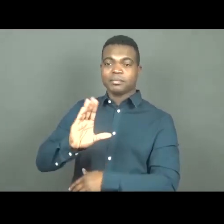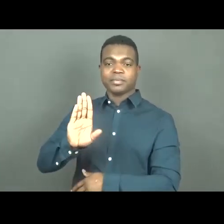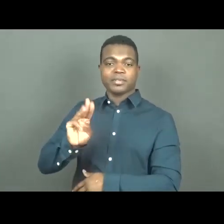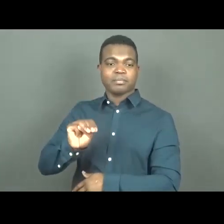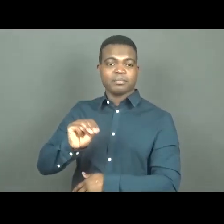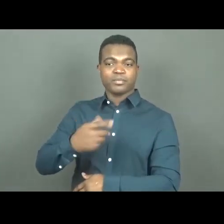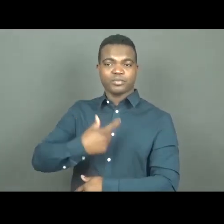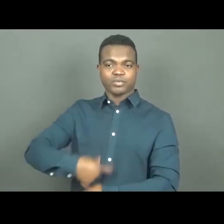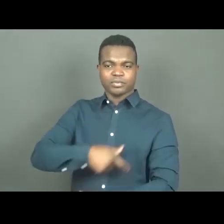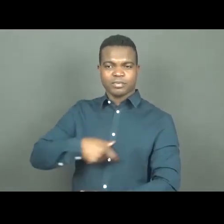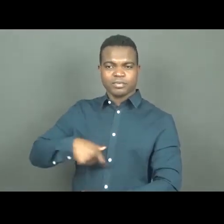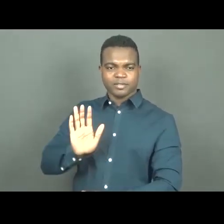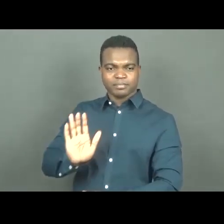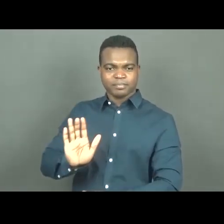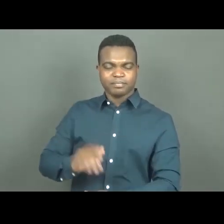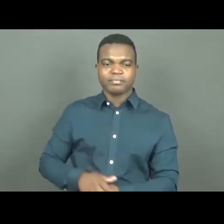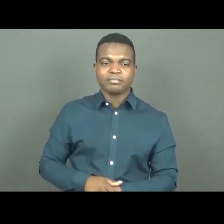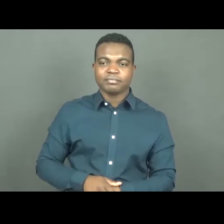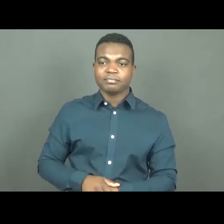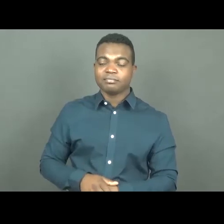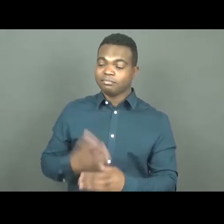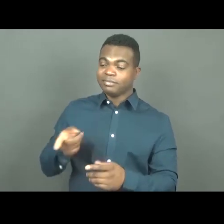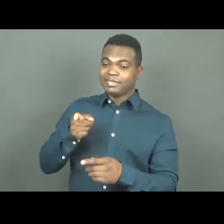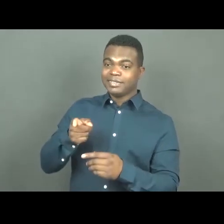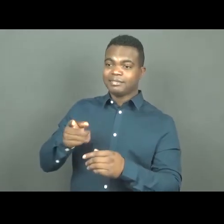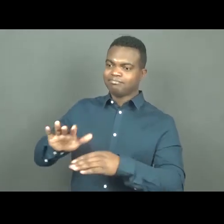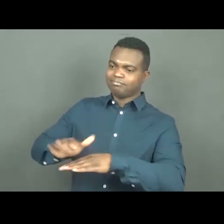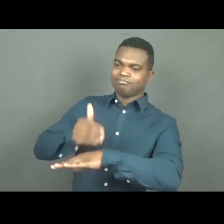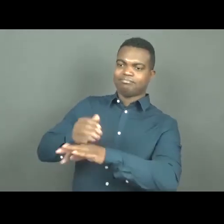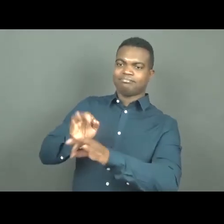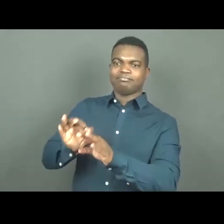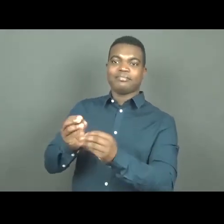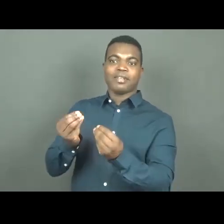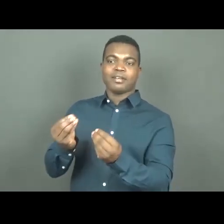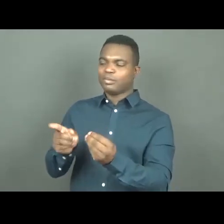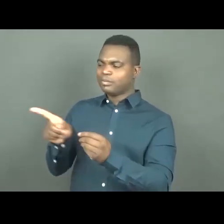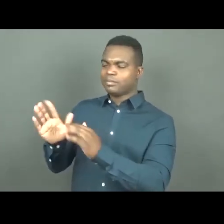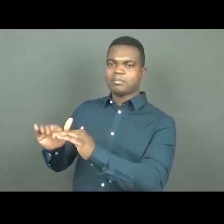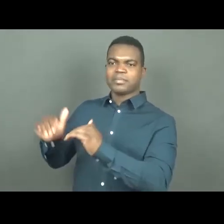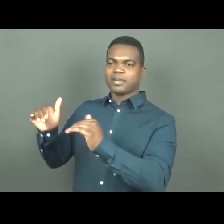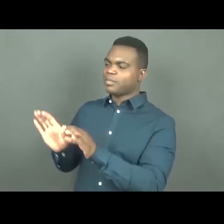How can we strengthen the collection and the analysis of data on disability?